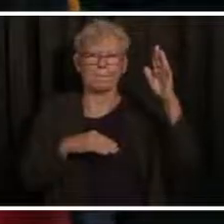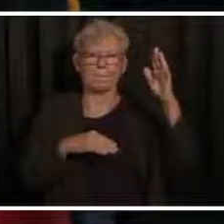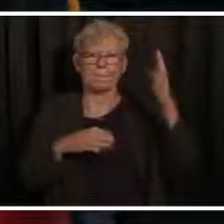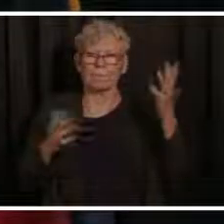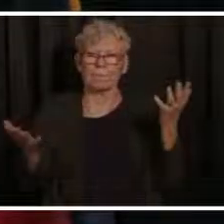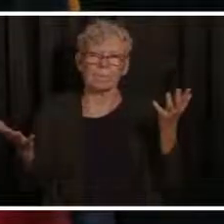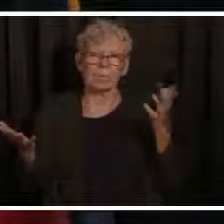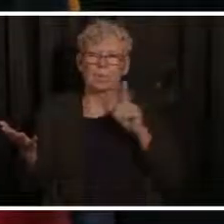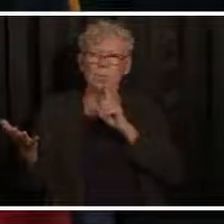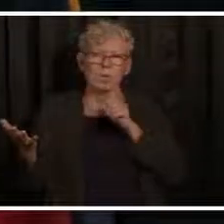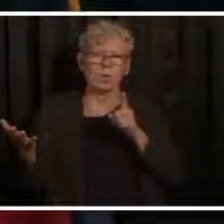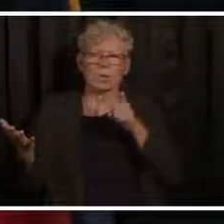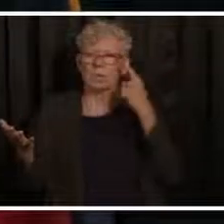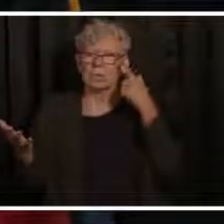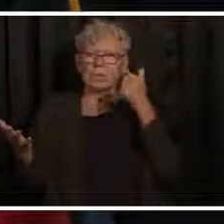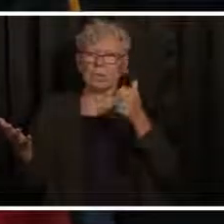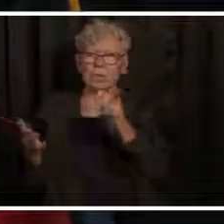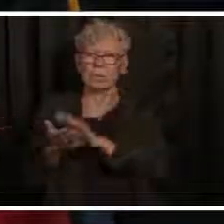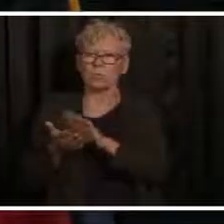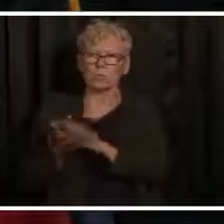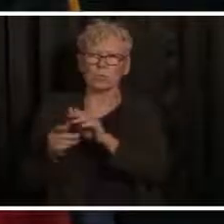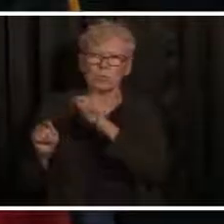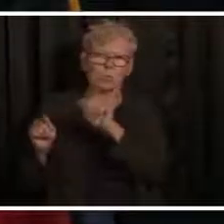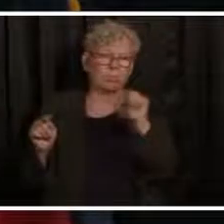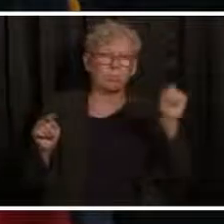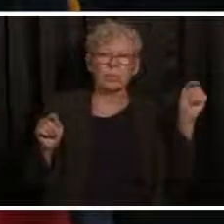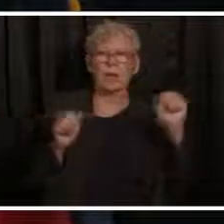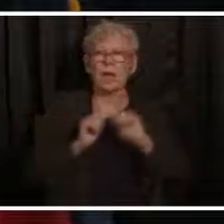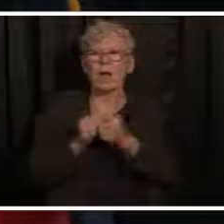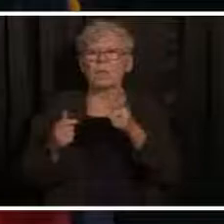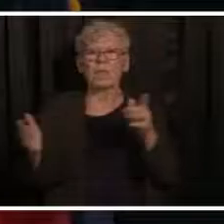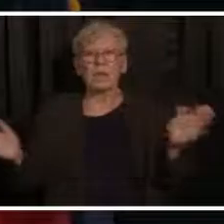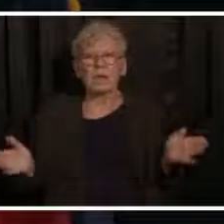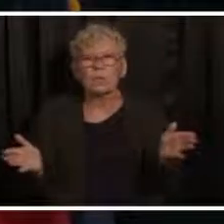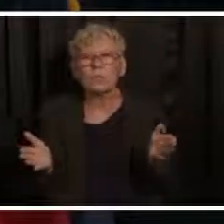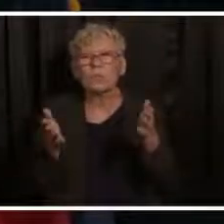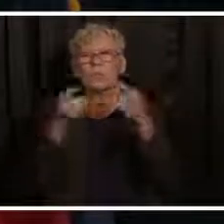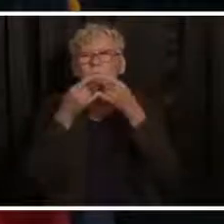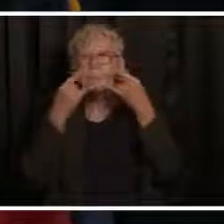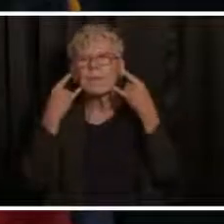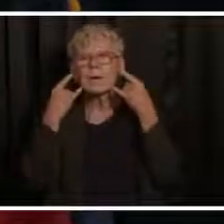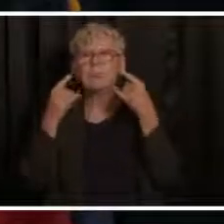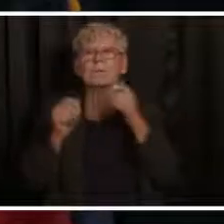wearing, testing uh into promoting a safe school environment and in different areas of the state. Uh there's